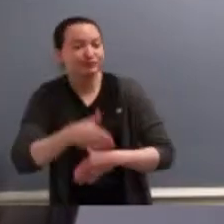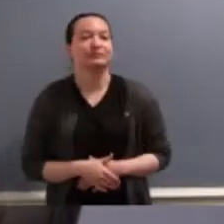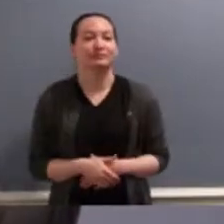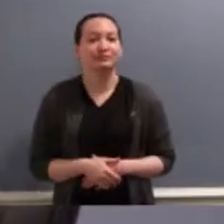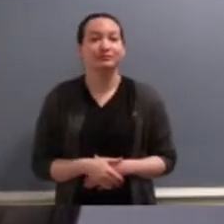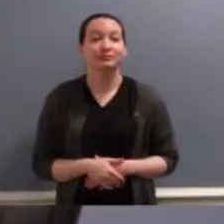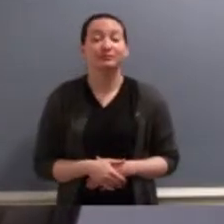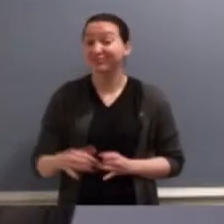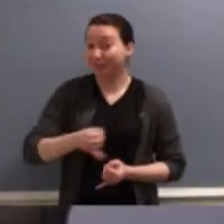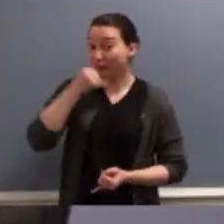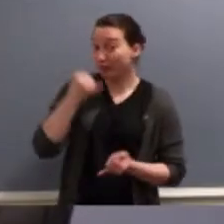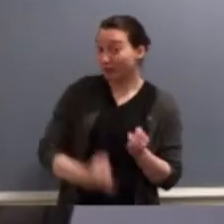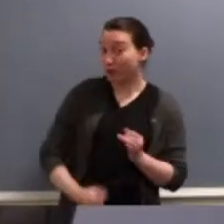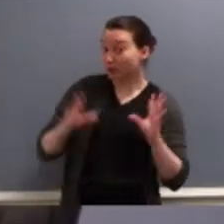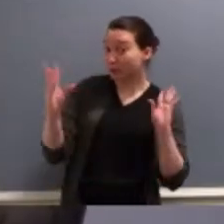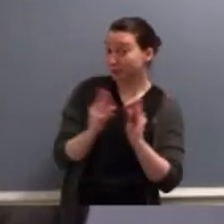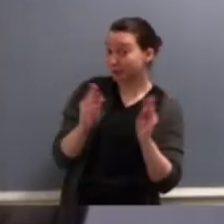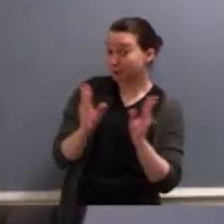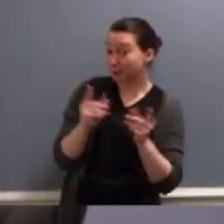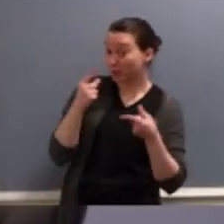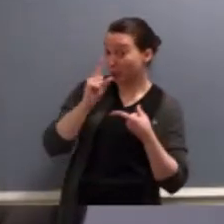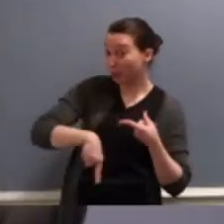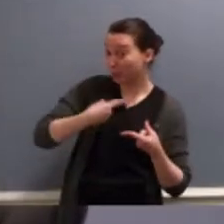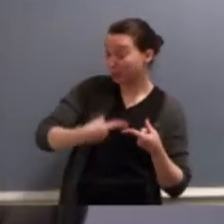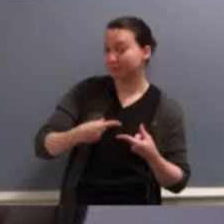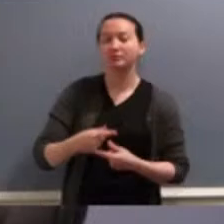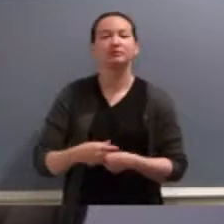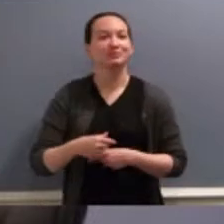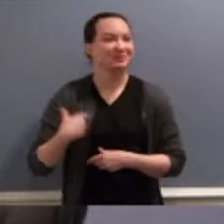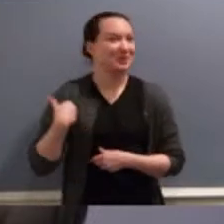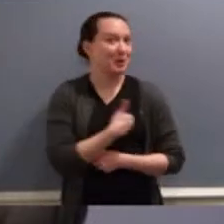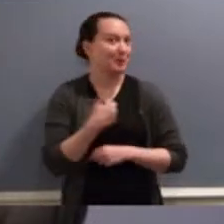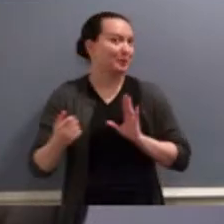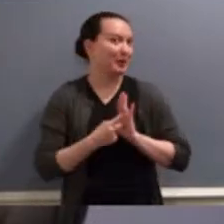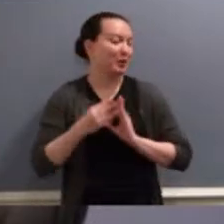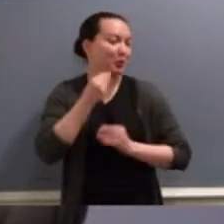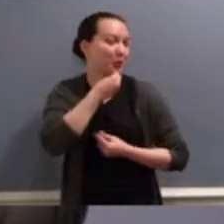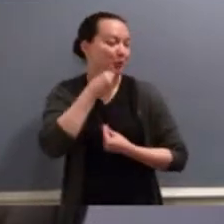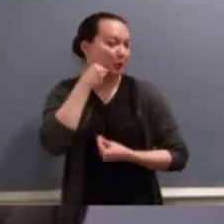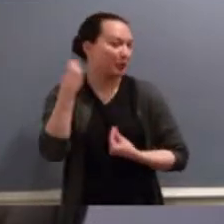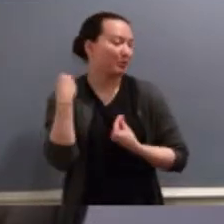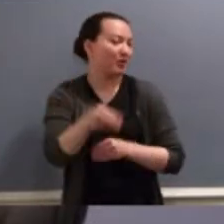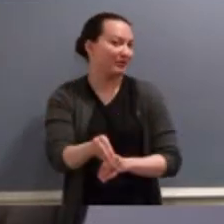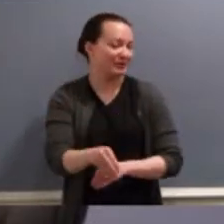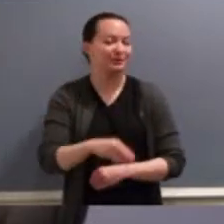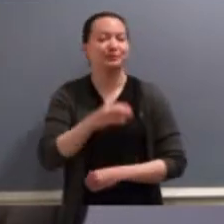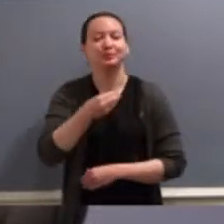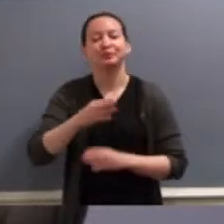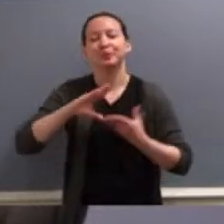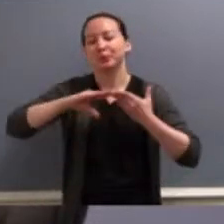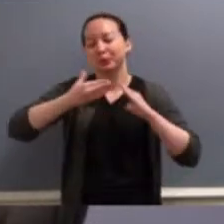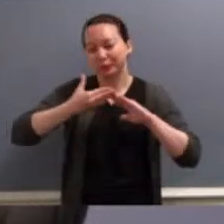our final hearing will be back at our office 138 East Court Street in the Commissioner and